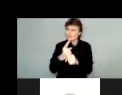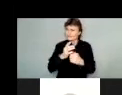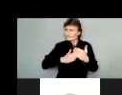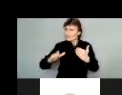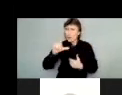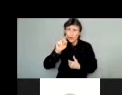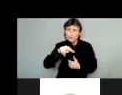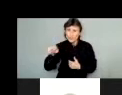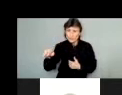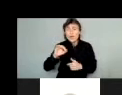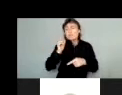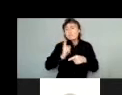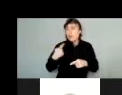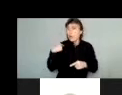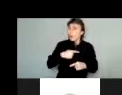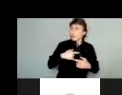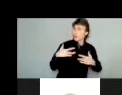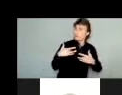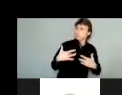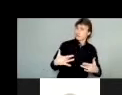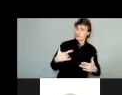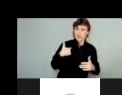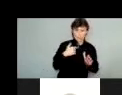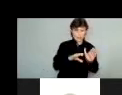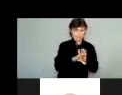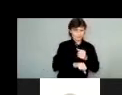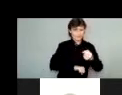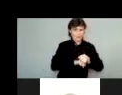of those we have the benefit of having a relationship with.